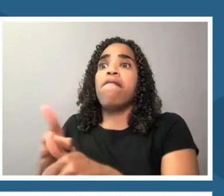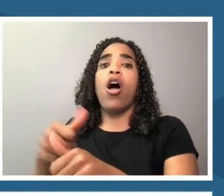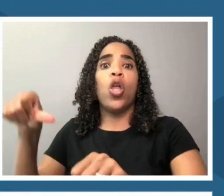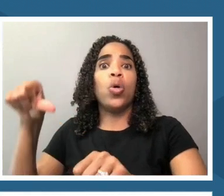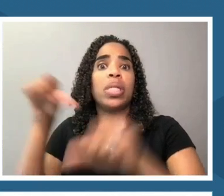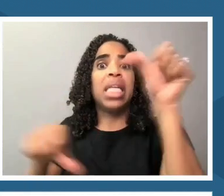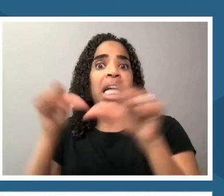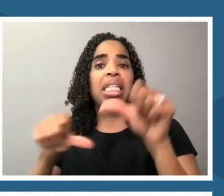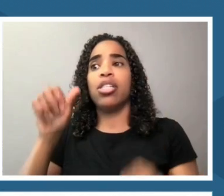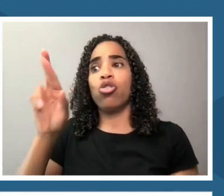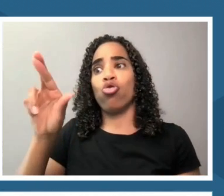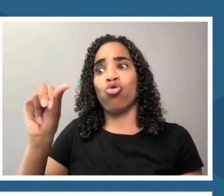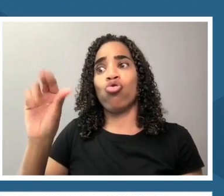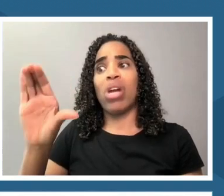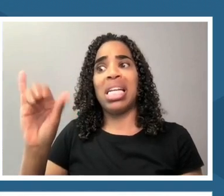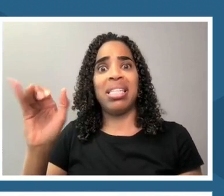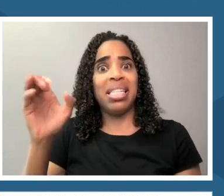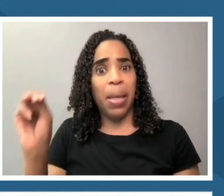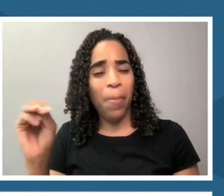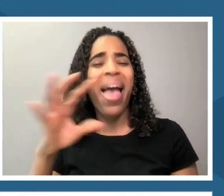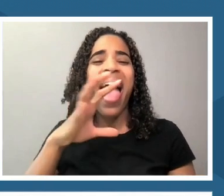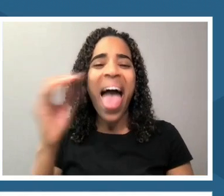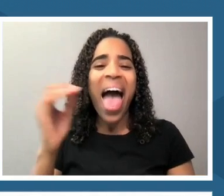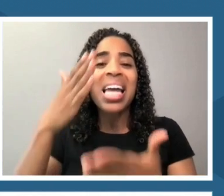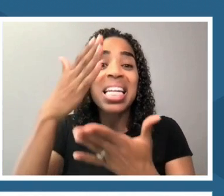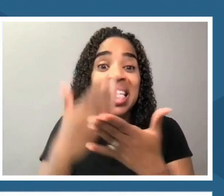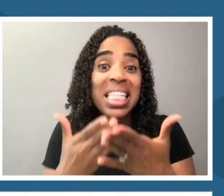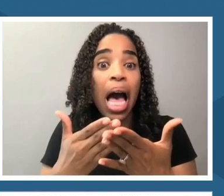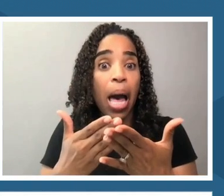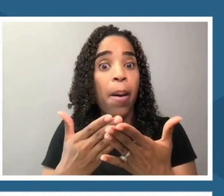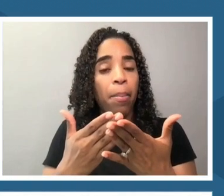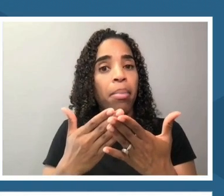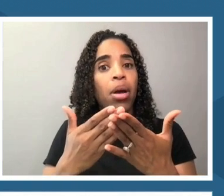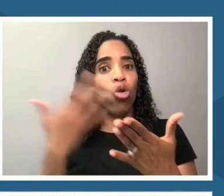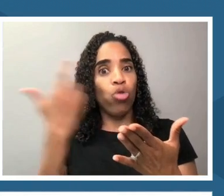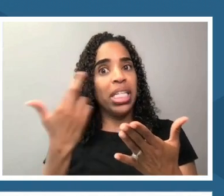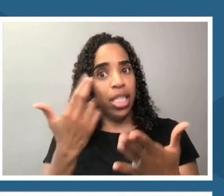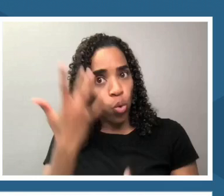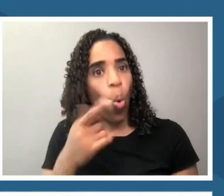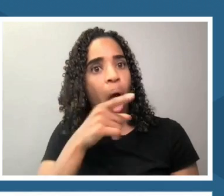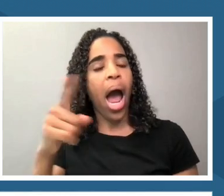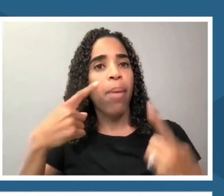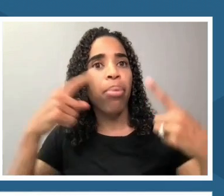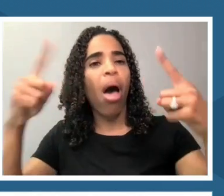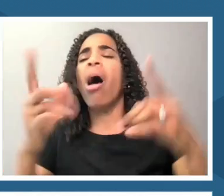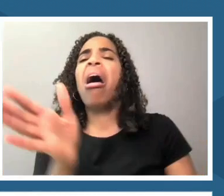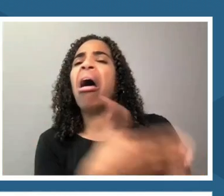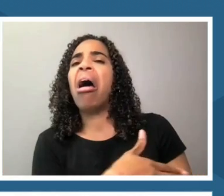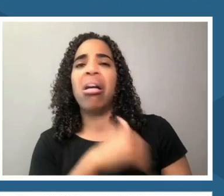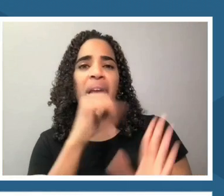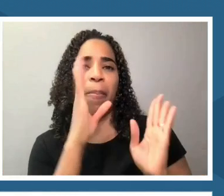and they also emit a lot of inconvenient causal explanations that would better